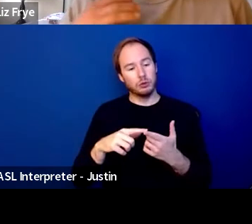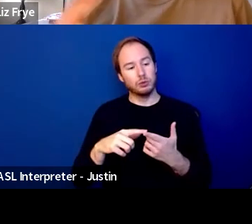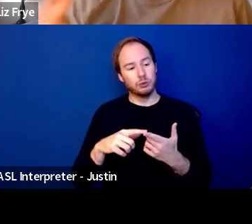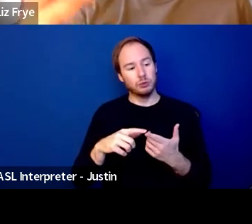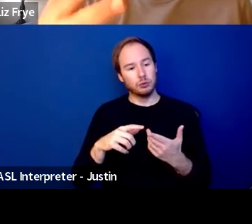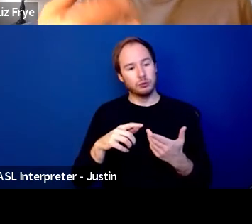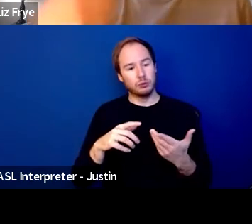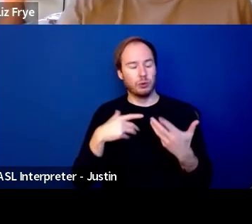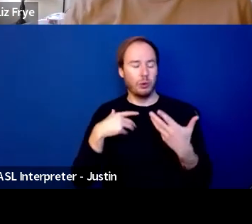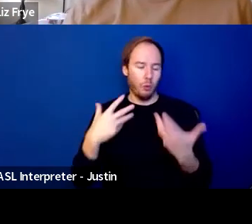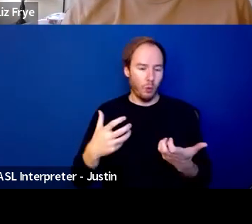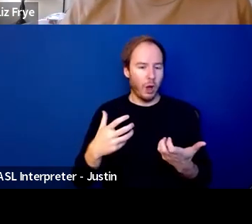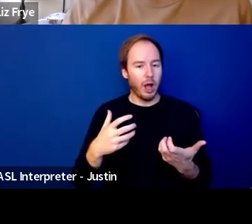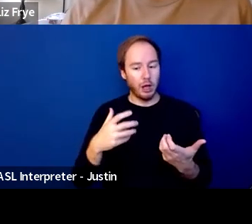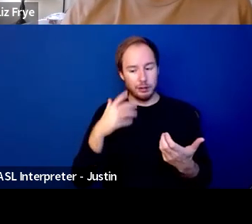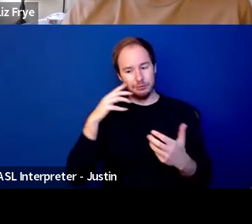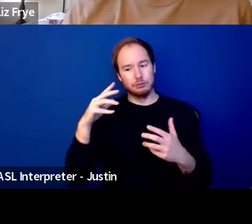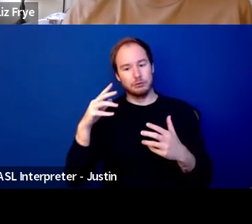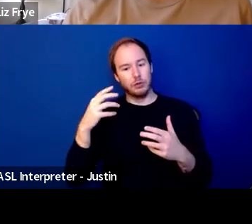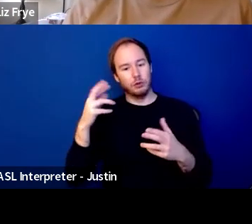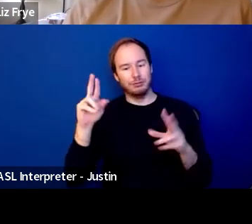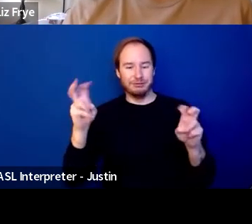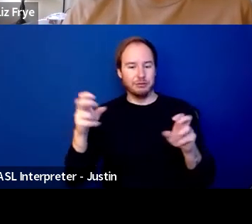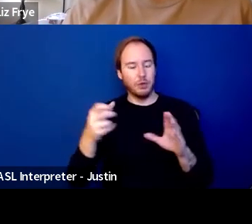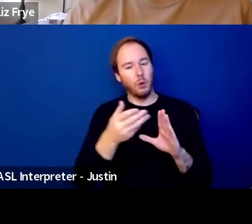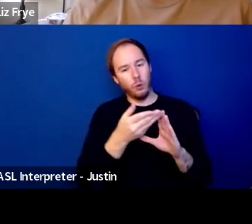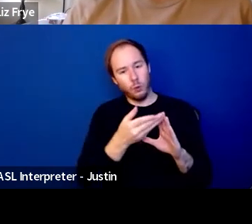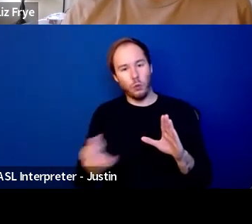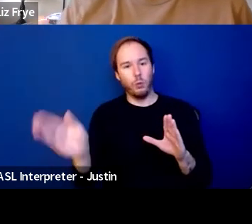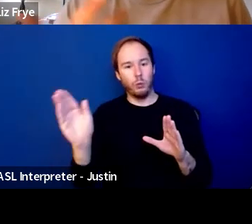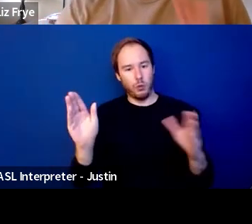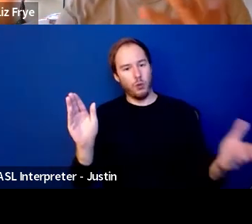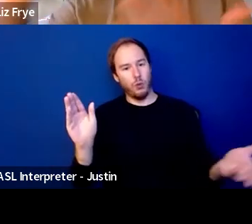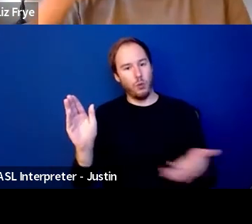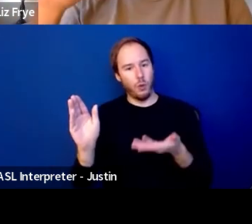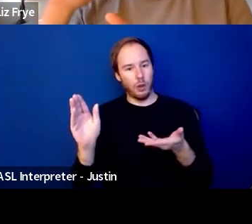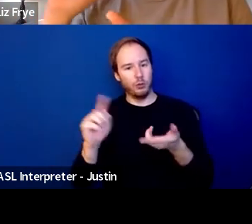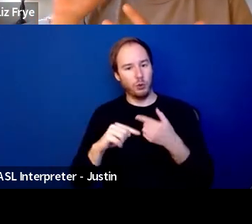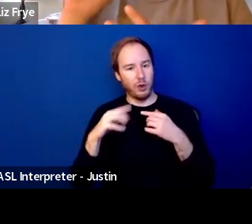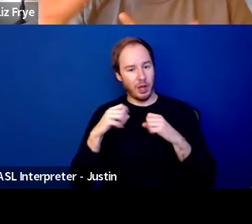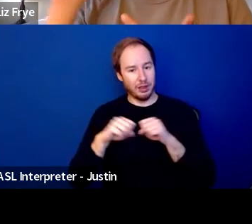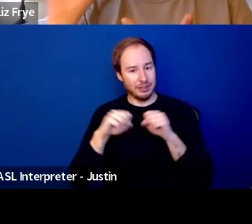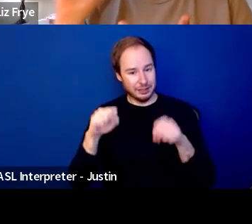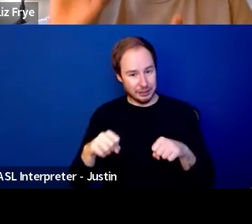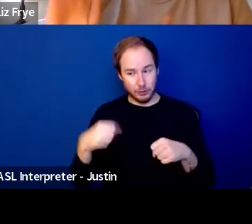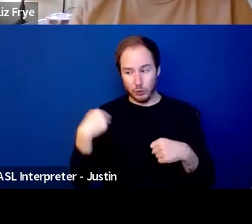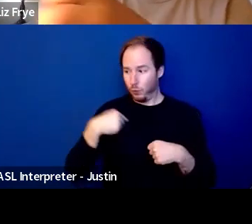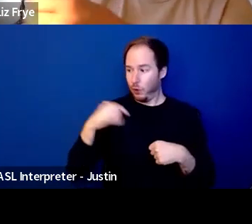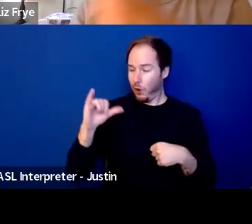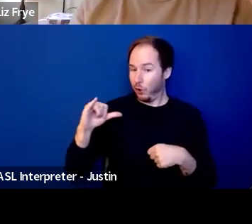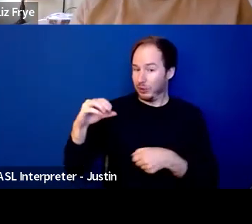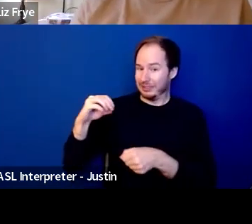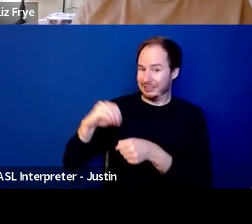on the outside opening the door into the health system, but we also wanna be the person on the inside opening